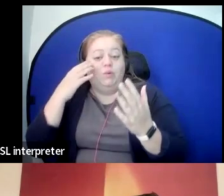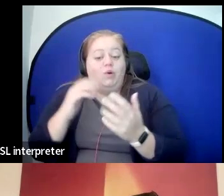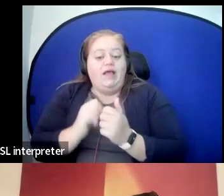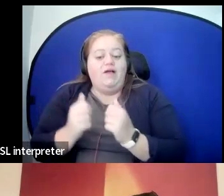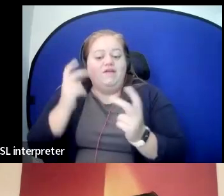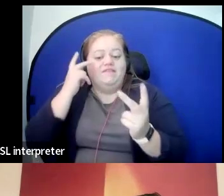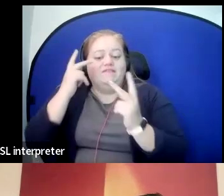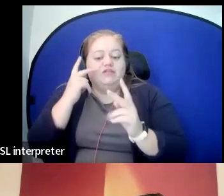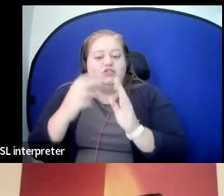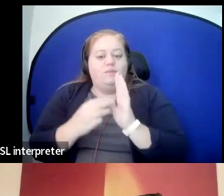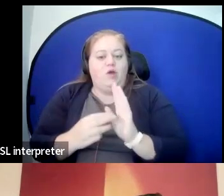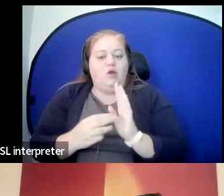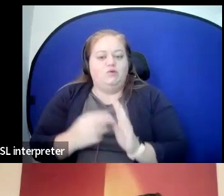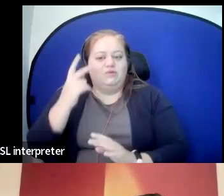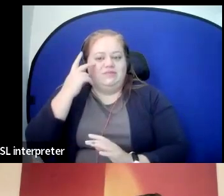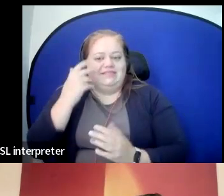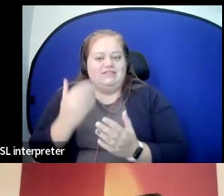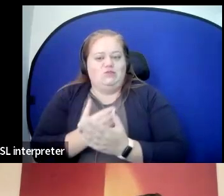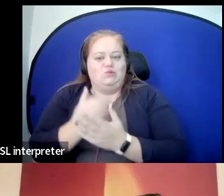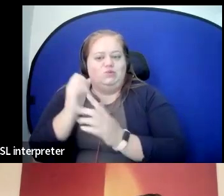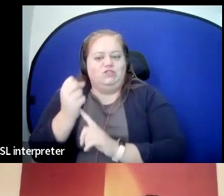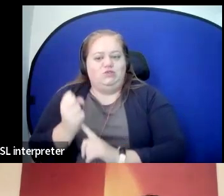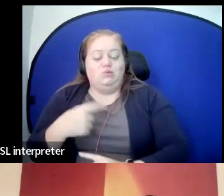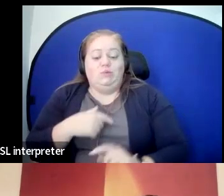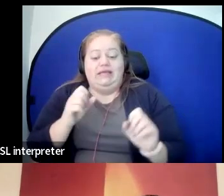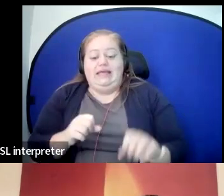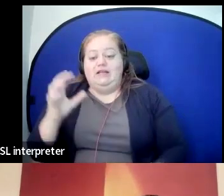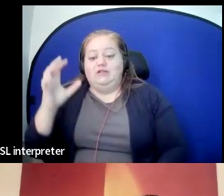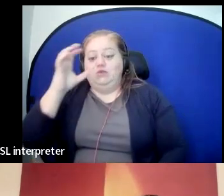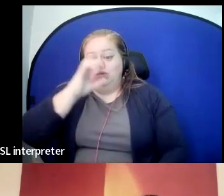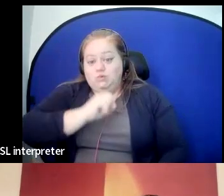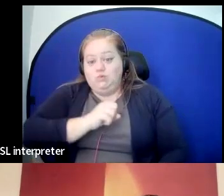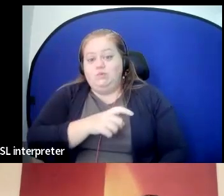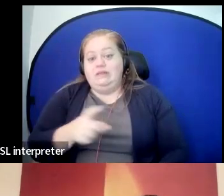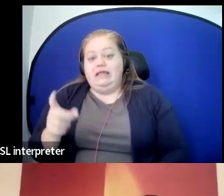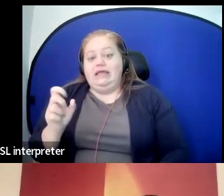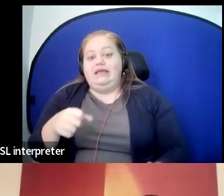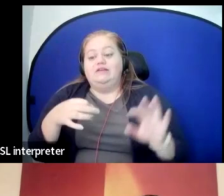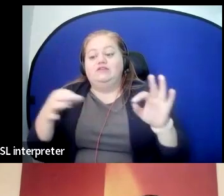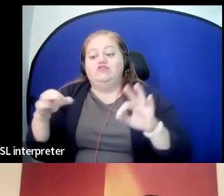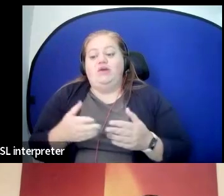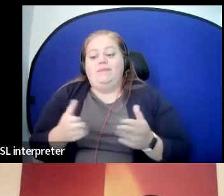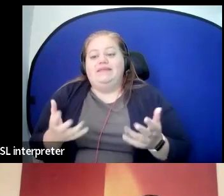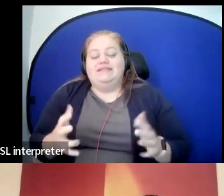to respond to new situations. We can assume that they will be able to describe things that they have seen before.